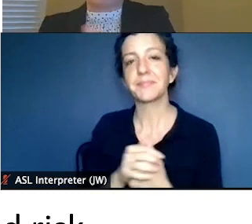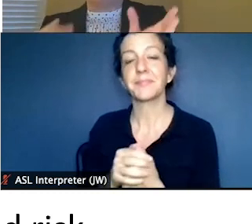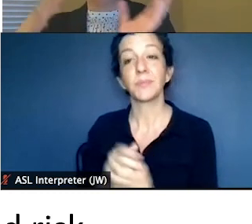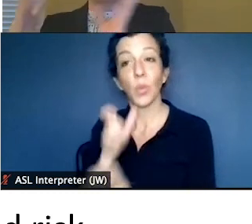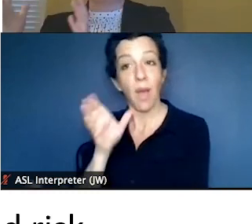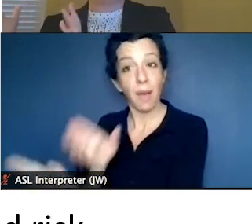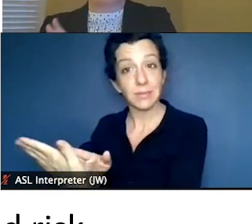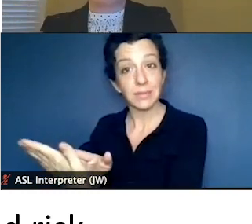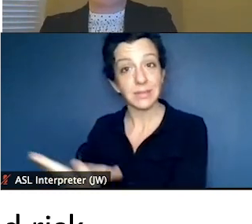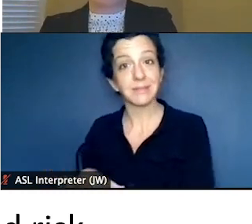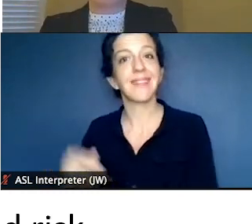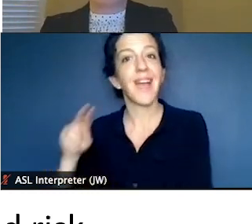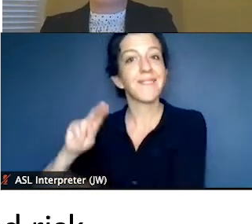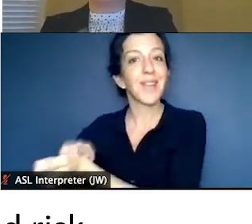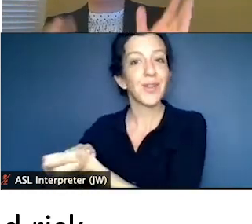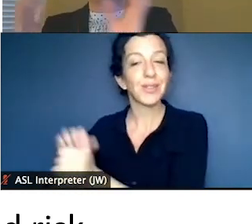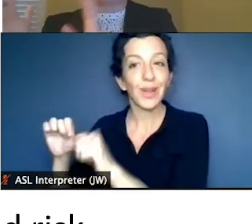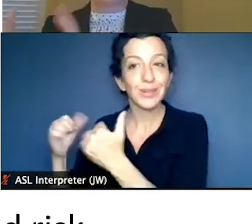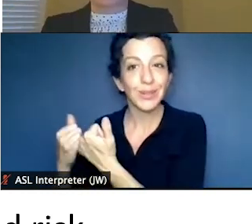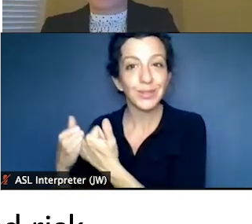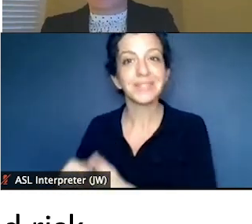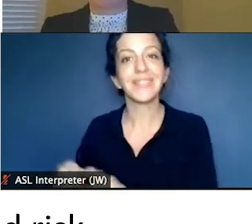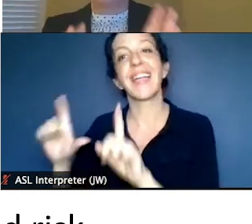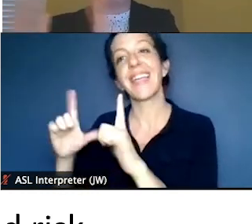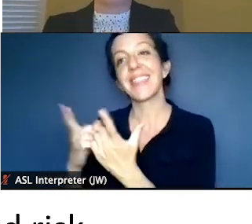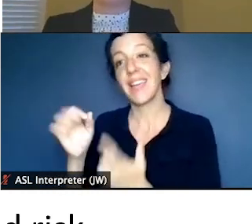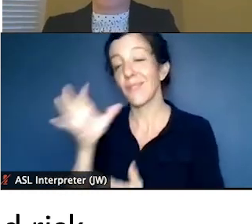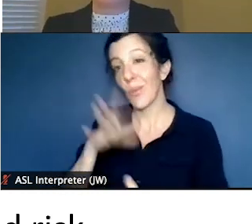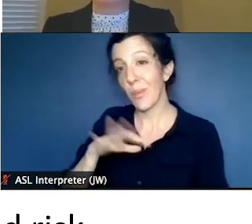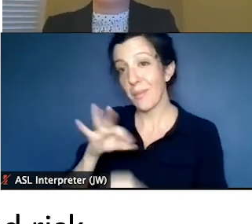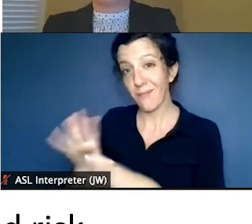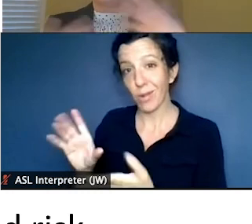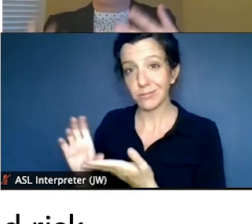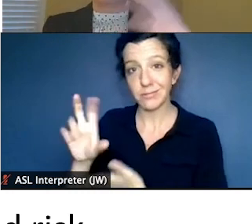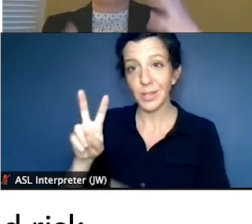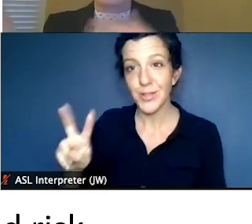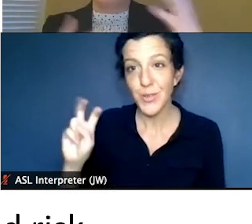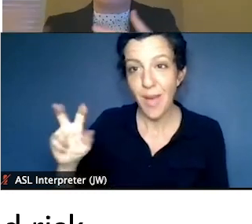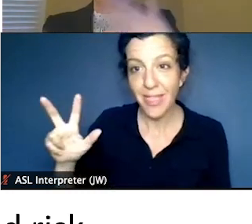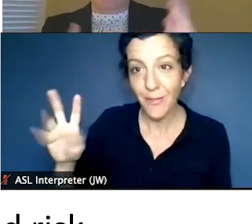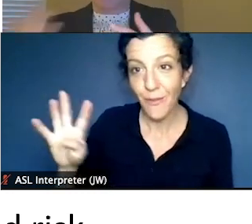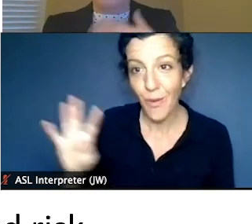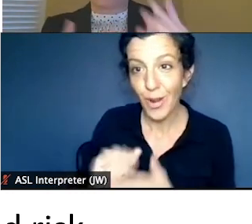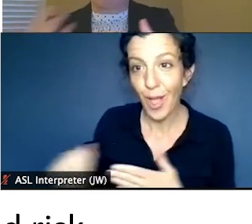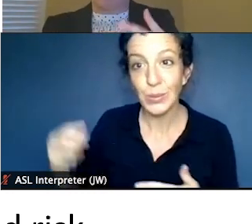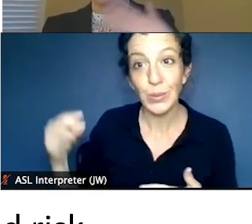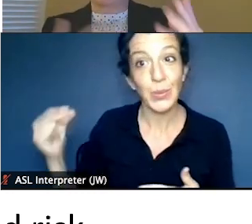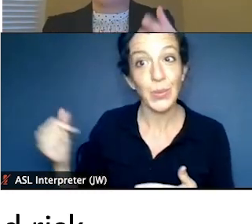Once you show up in court for your first hearing. This is 48 hours from your arrest. And the court basically goes through the process of figuring